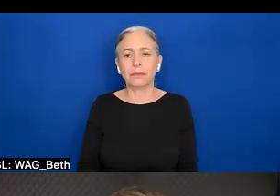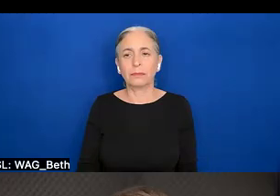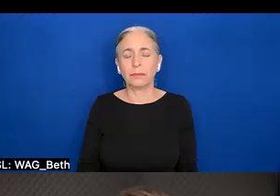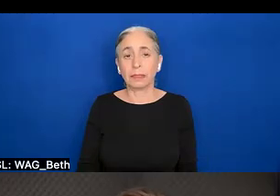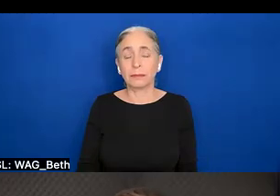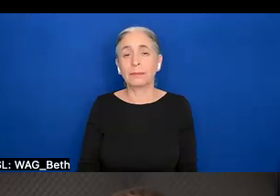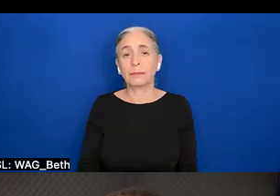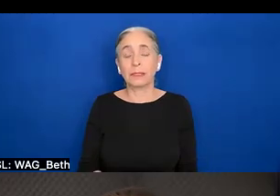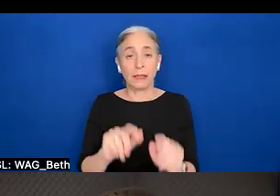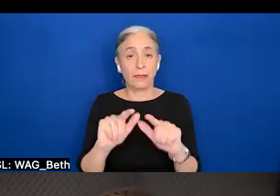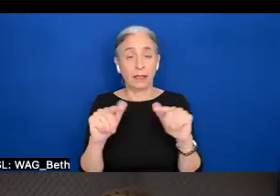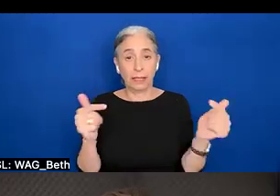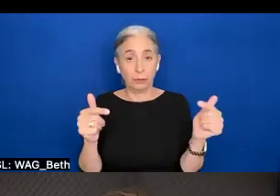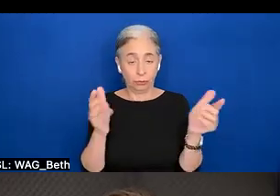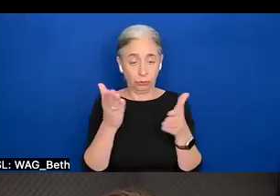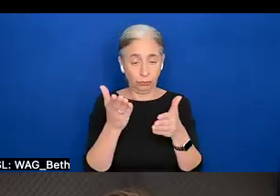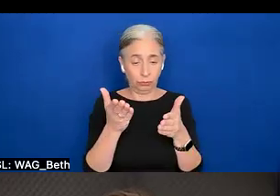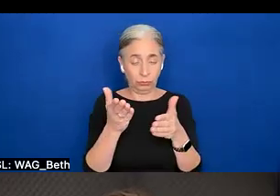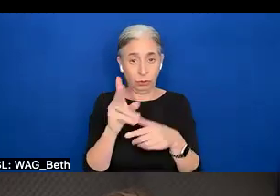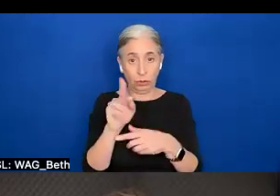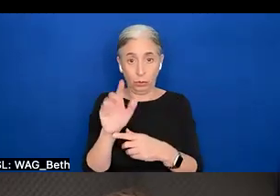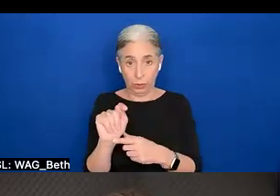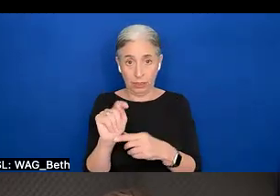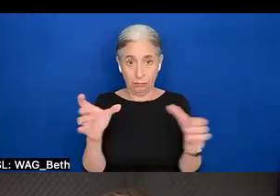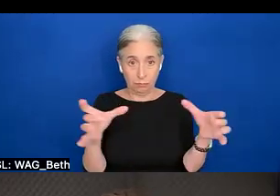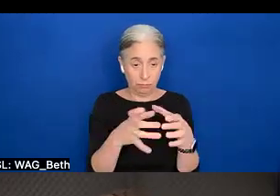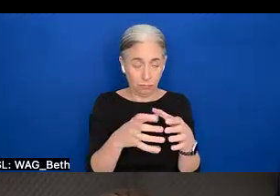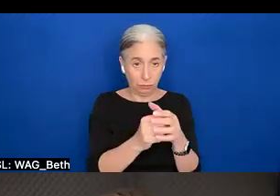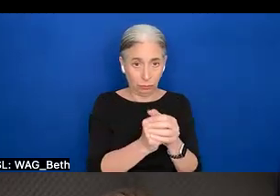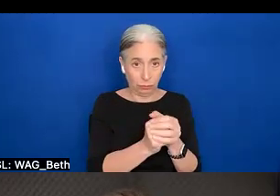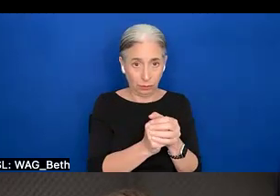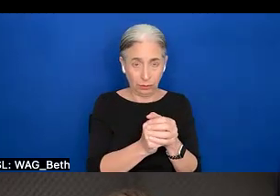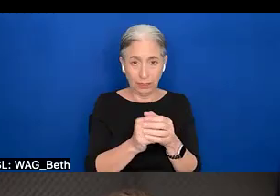It's a unit of language that we call a paragraph.